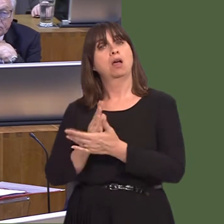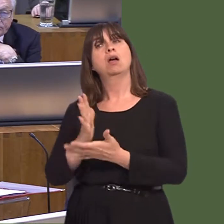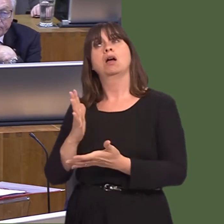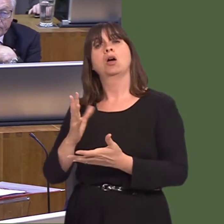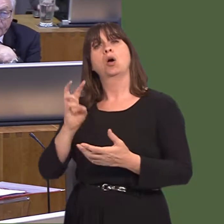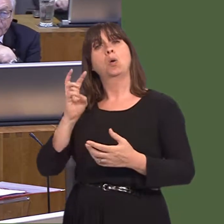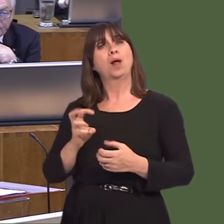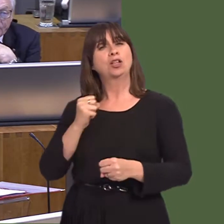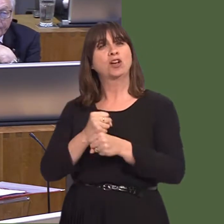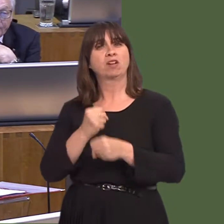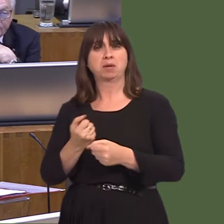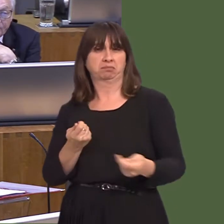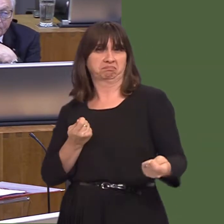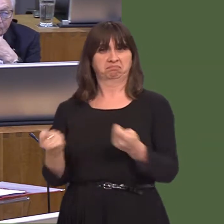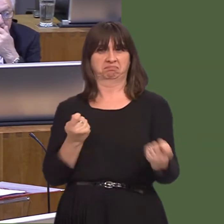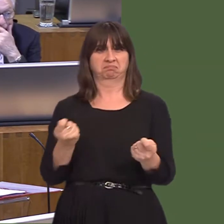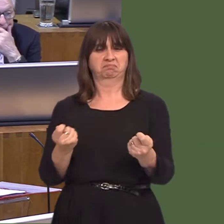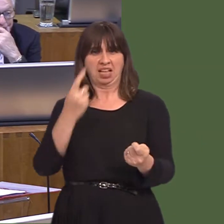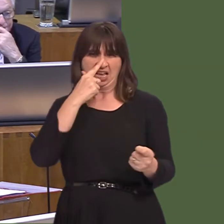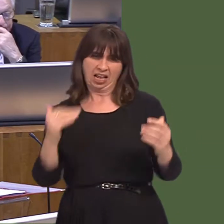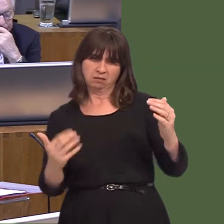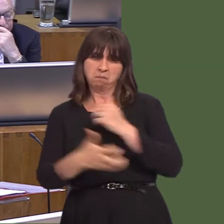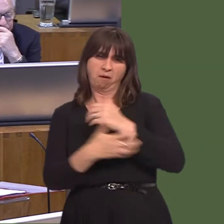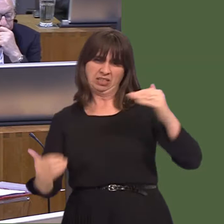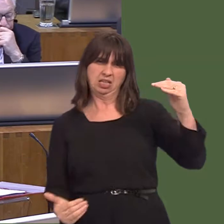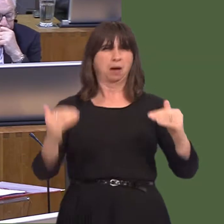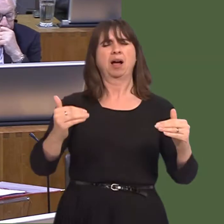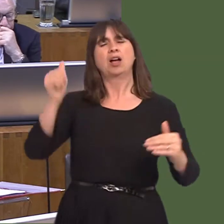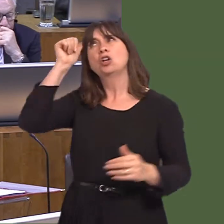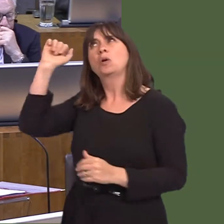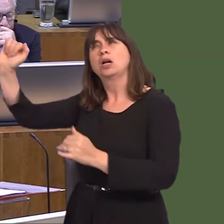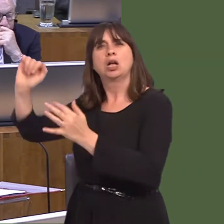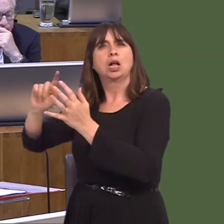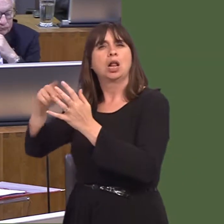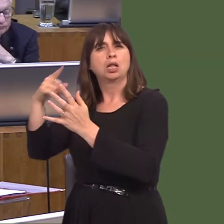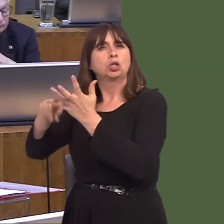is simply fallacious. We know the UK Government has substantial levers in terms of welfare, in terms of the